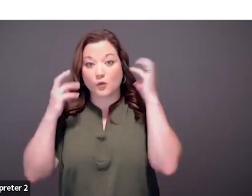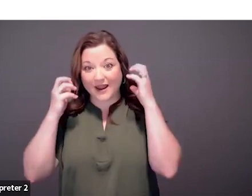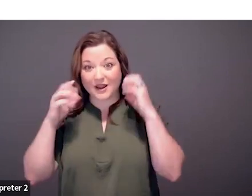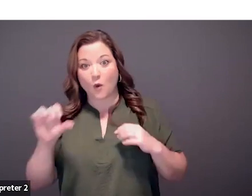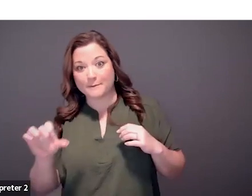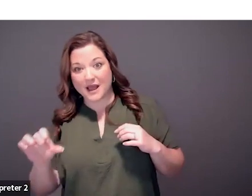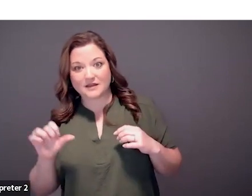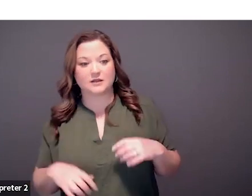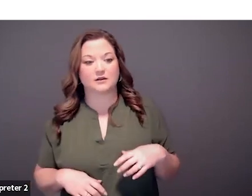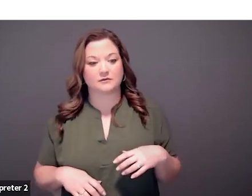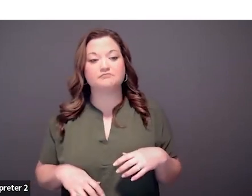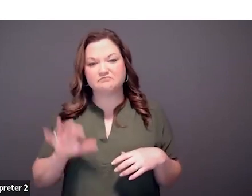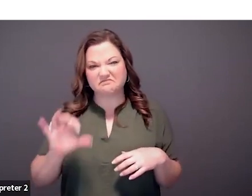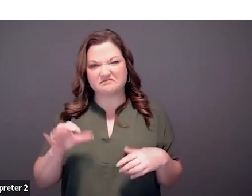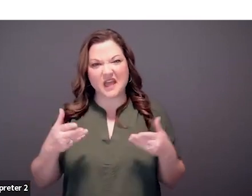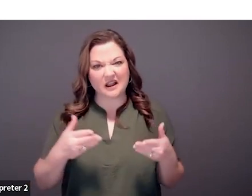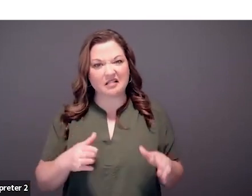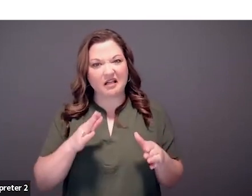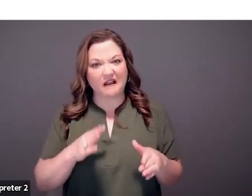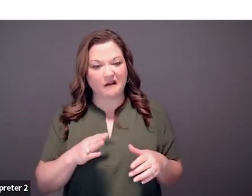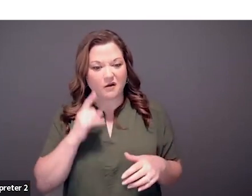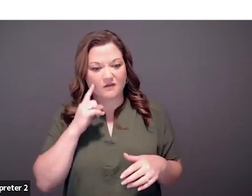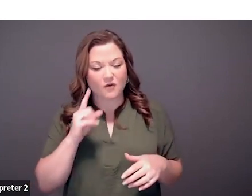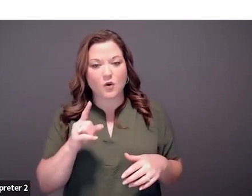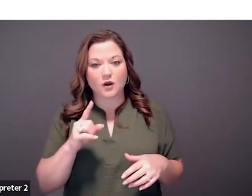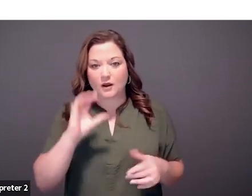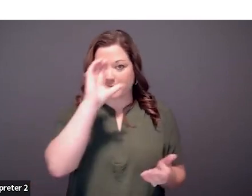This allows the browser to do all of the work.